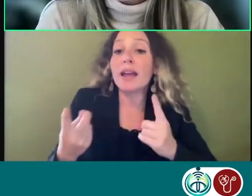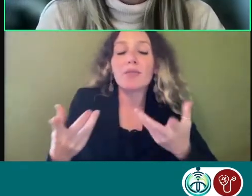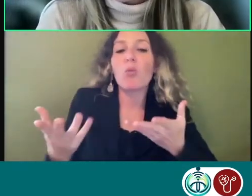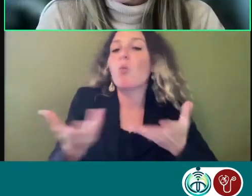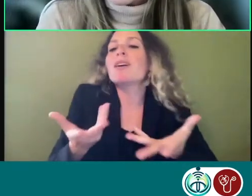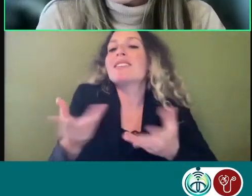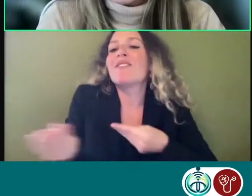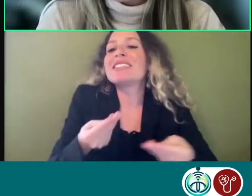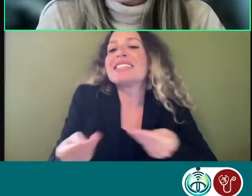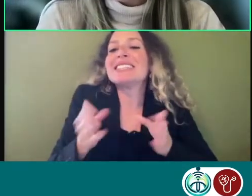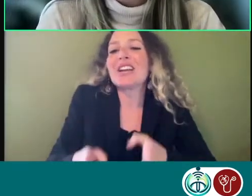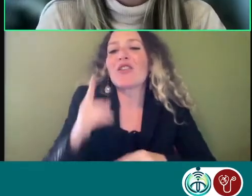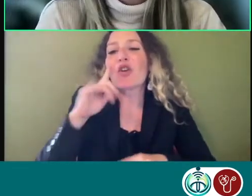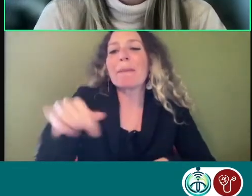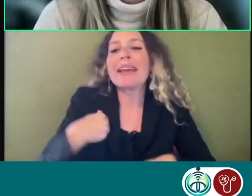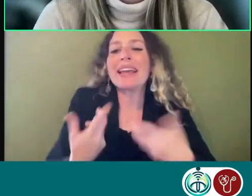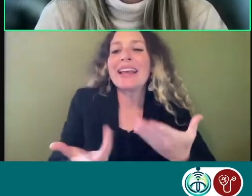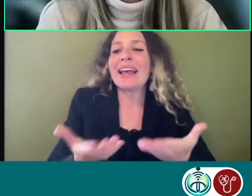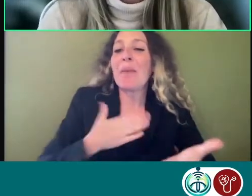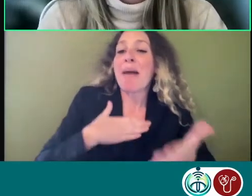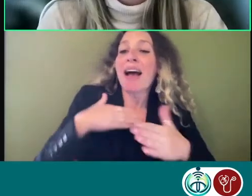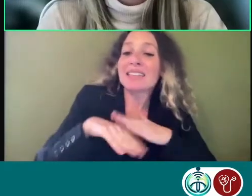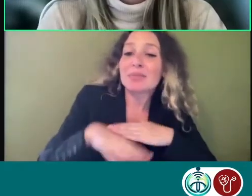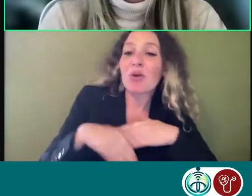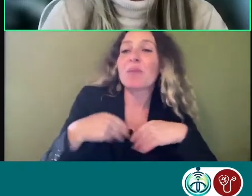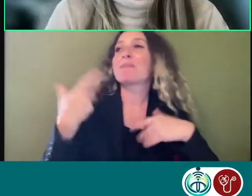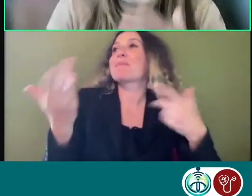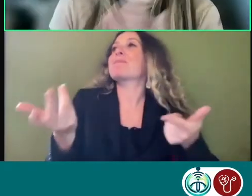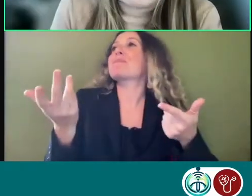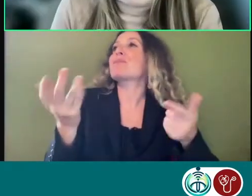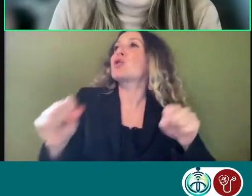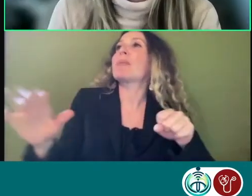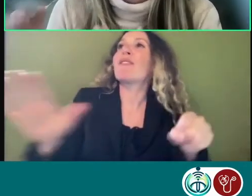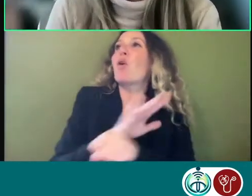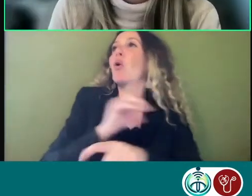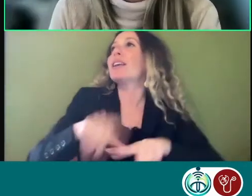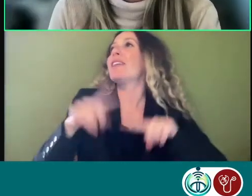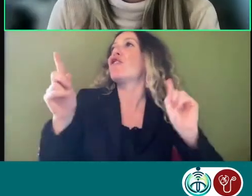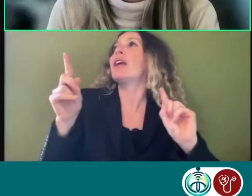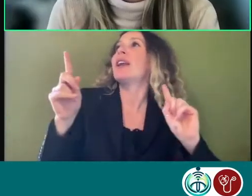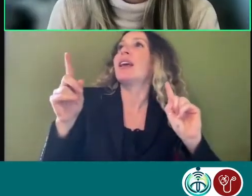I find accessible could be completely different towards the next autistic or IDD individual,